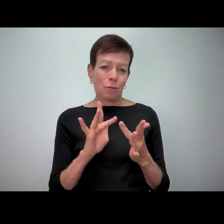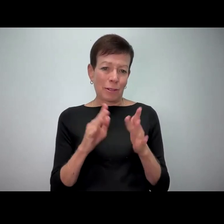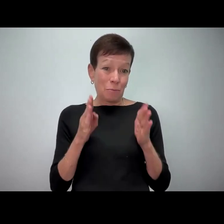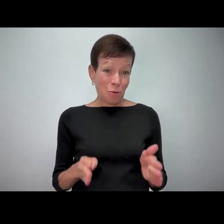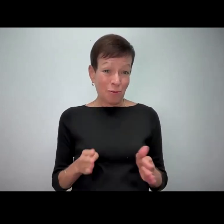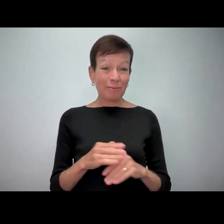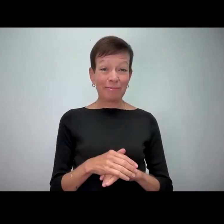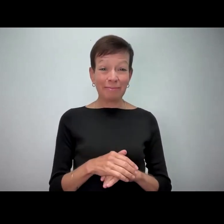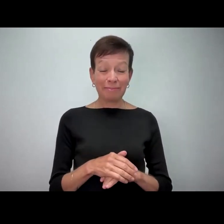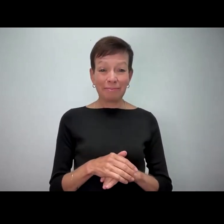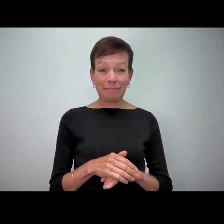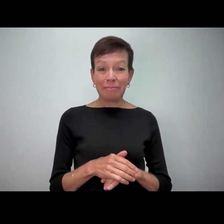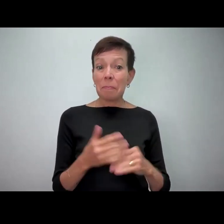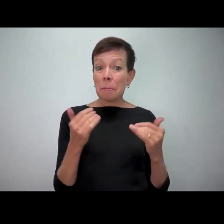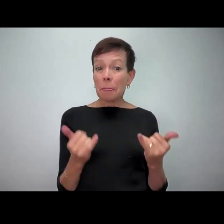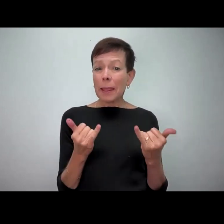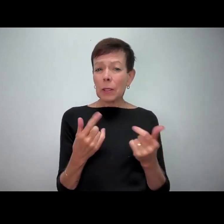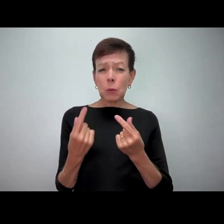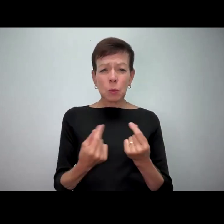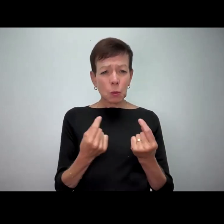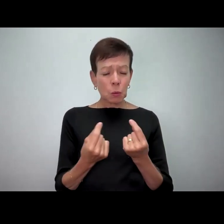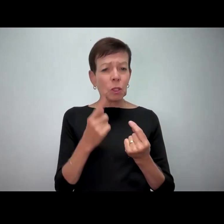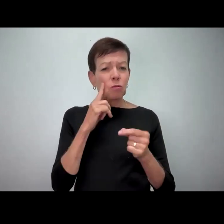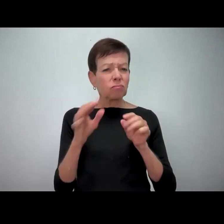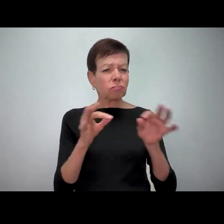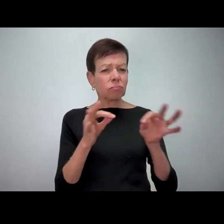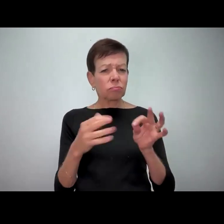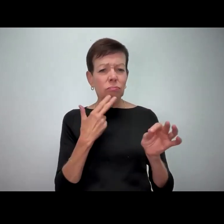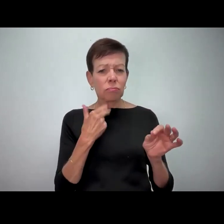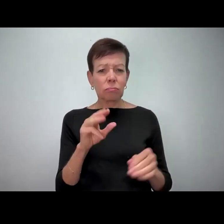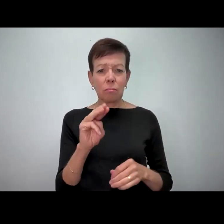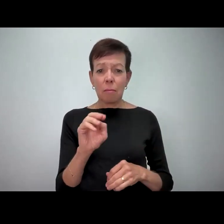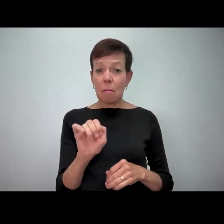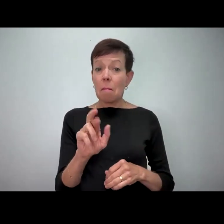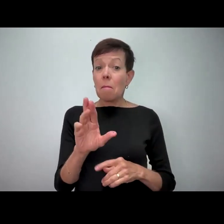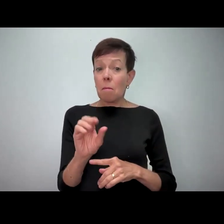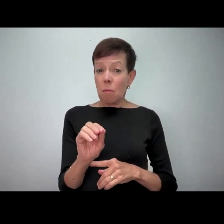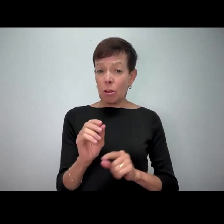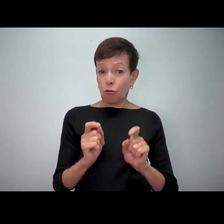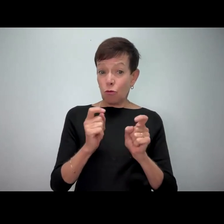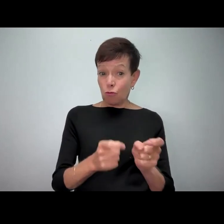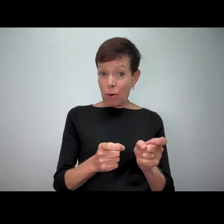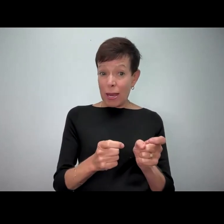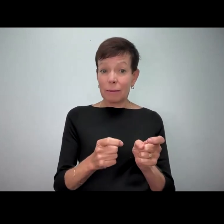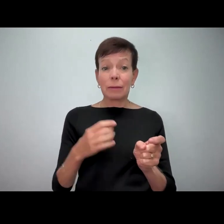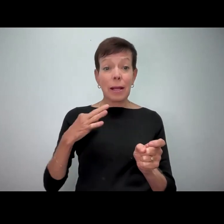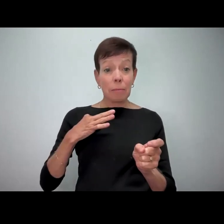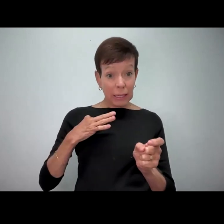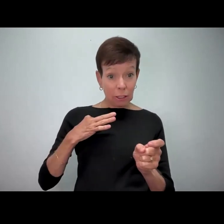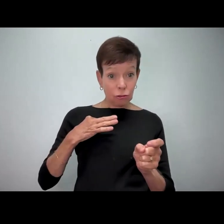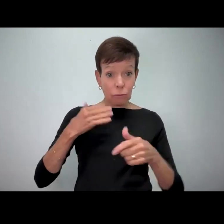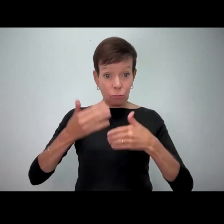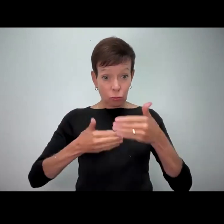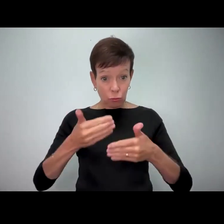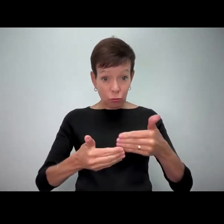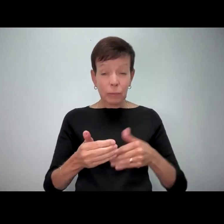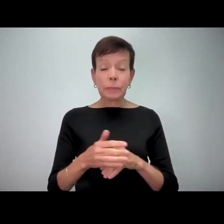Today we are going to go over the microgrant program and application process, and we're